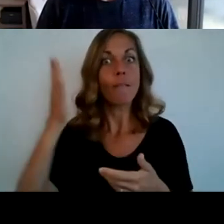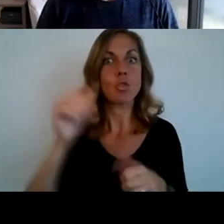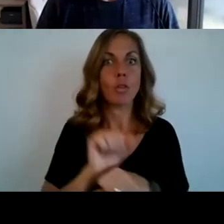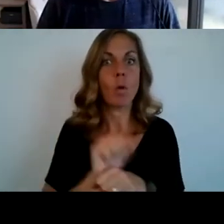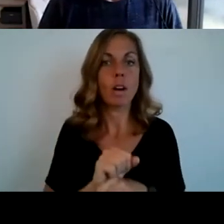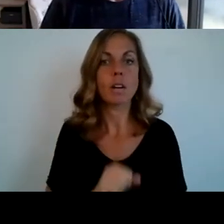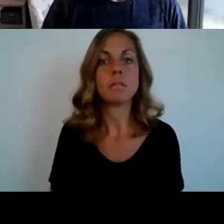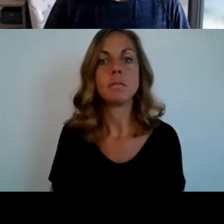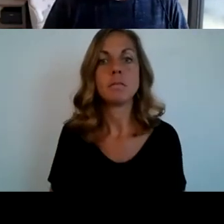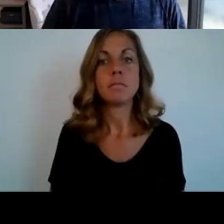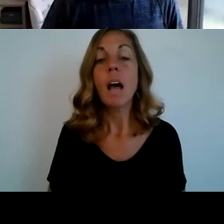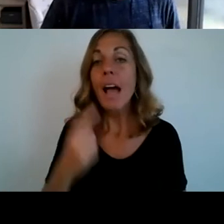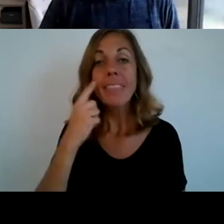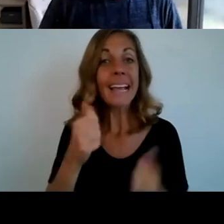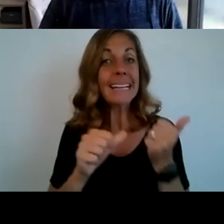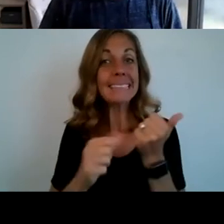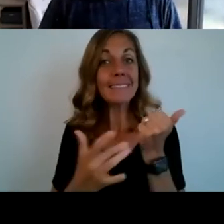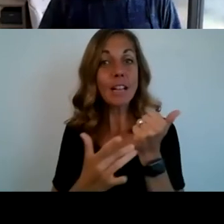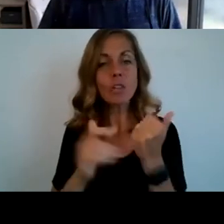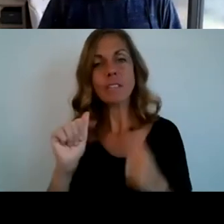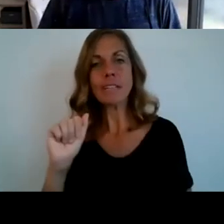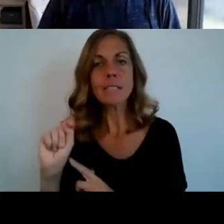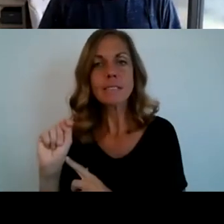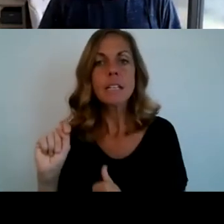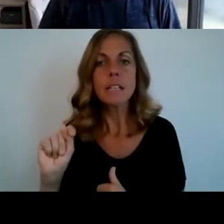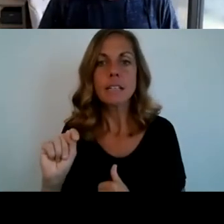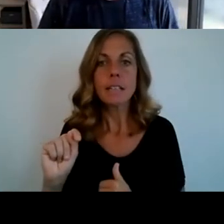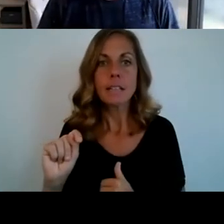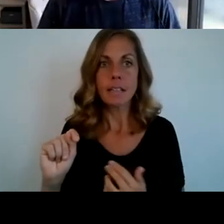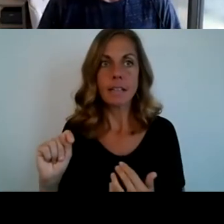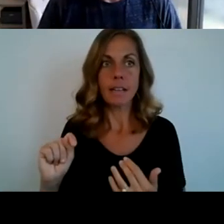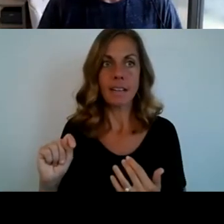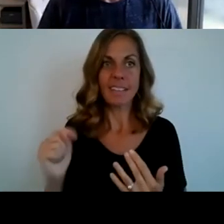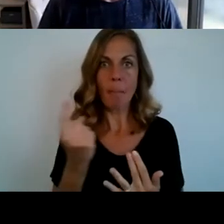assistive technology intermediaries between people and the computers that they're using,